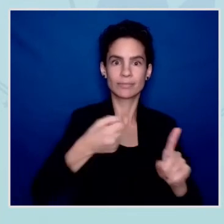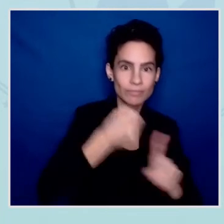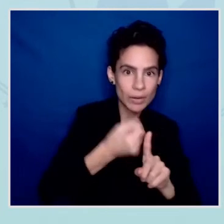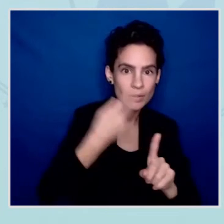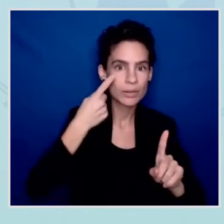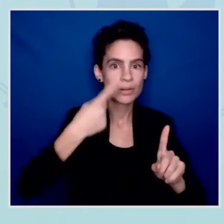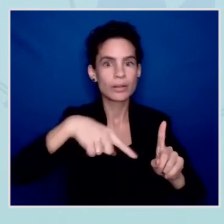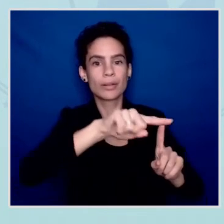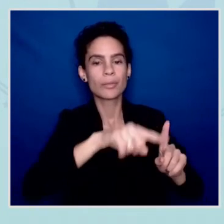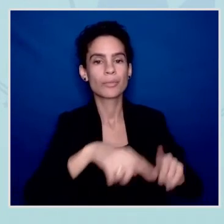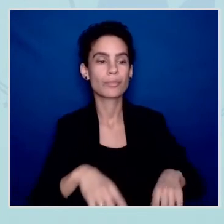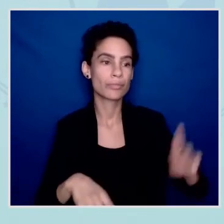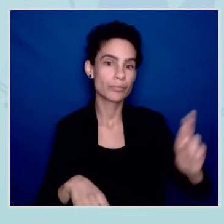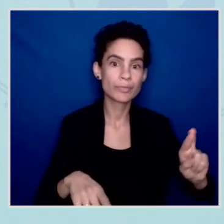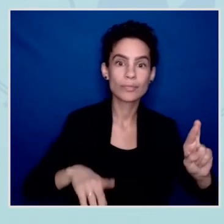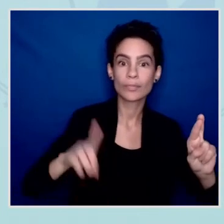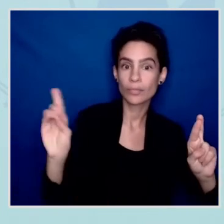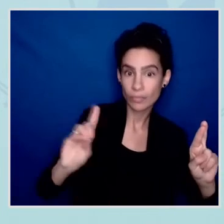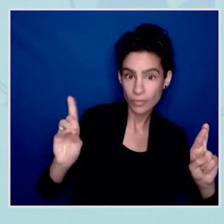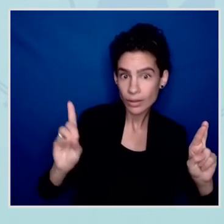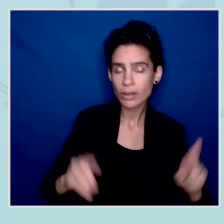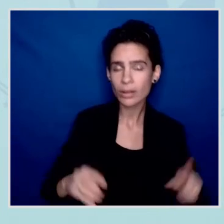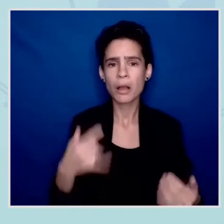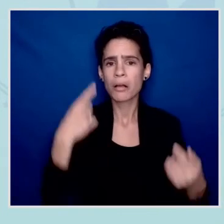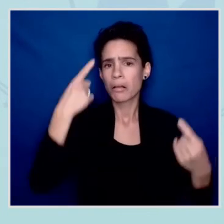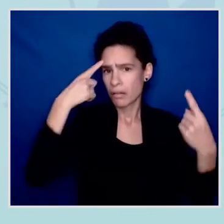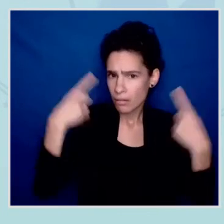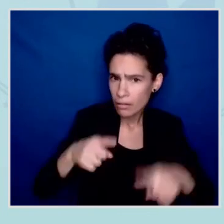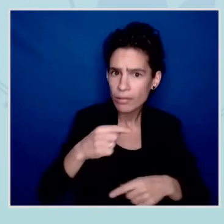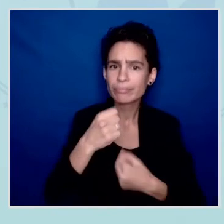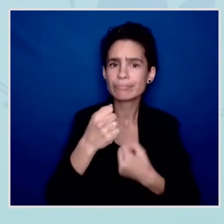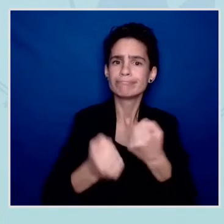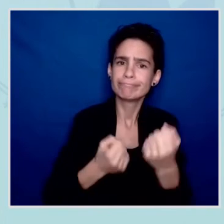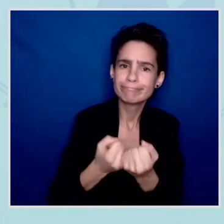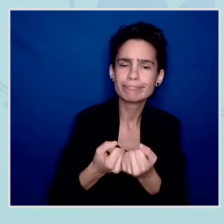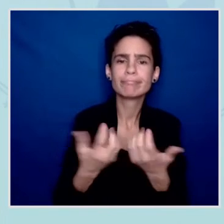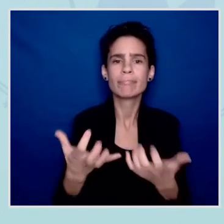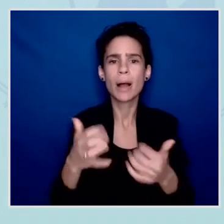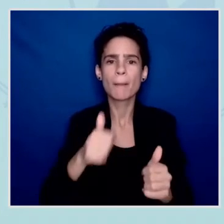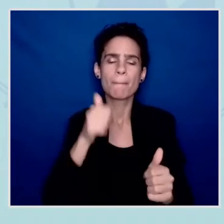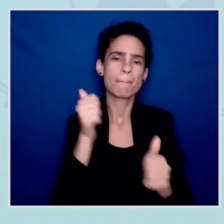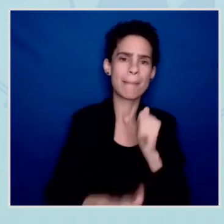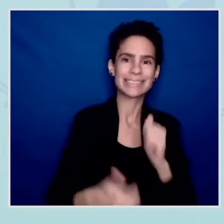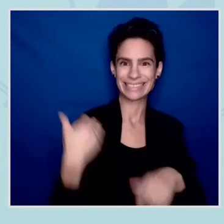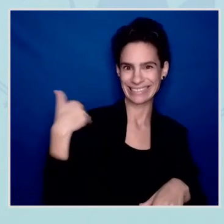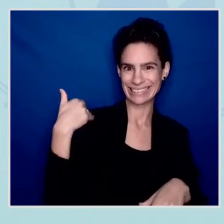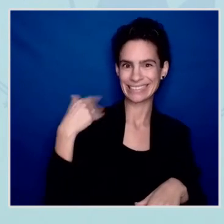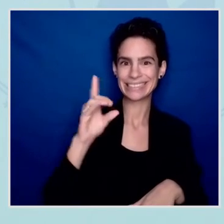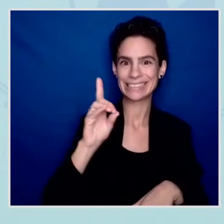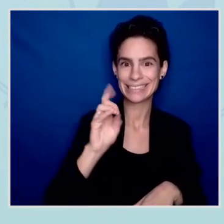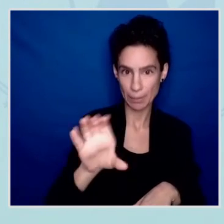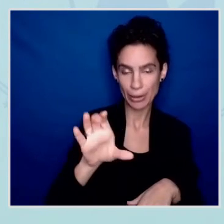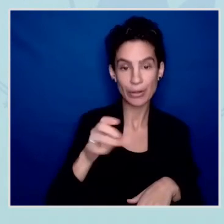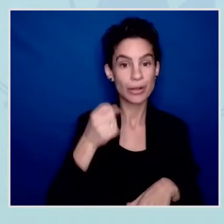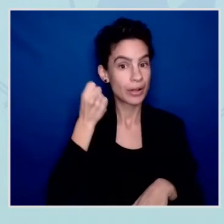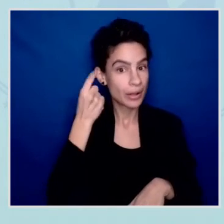WORKFORCE, INCREASE GROWTH AND